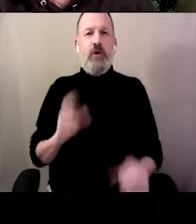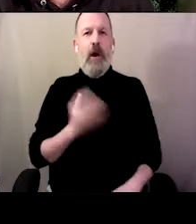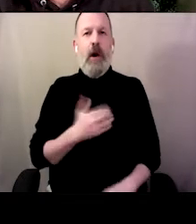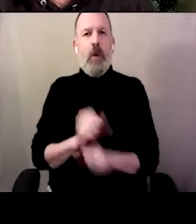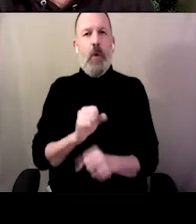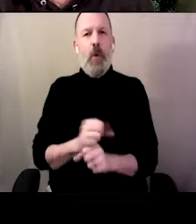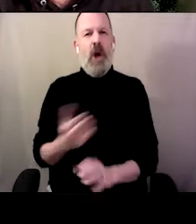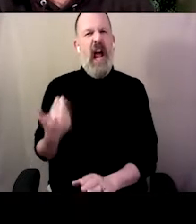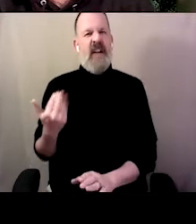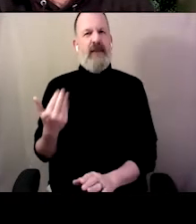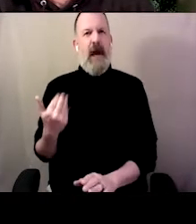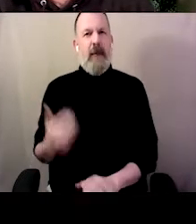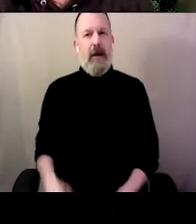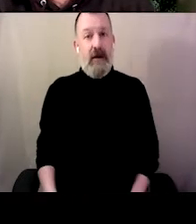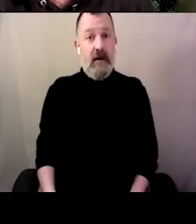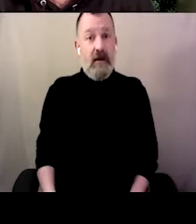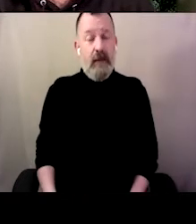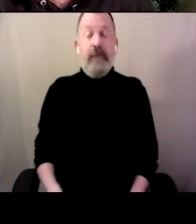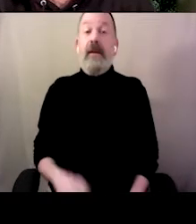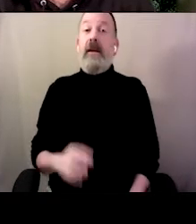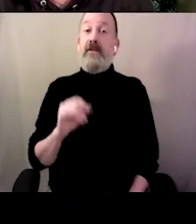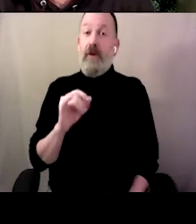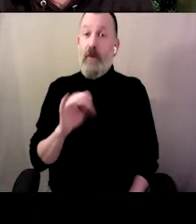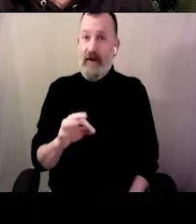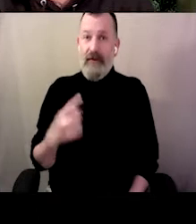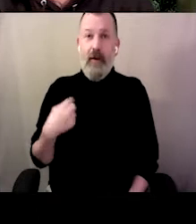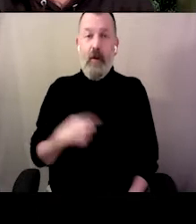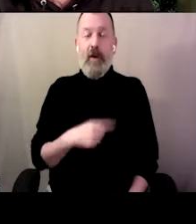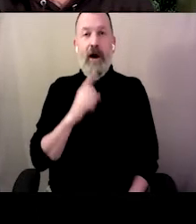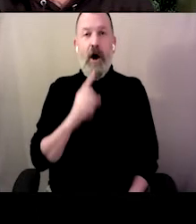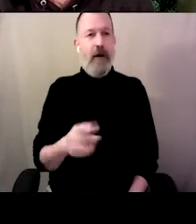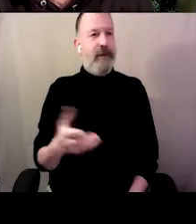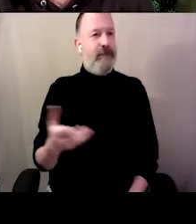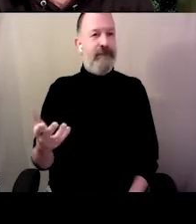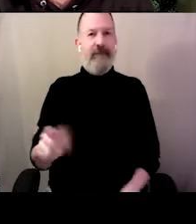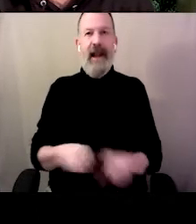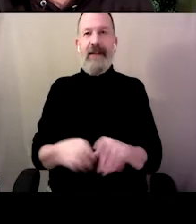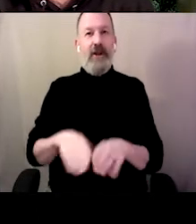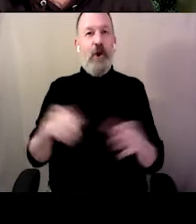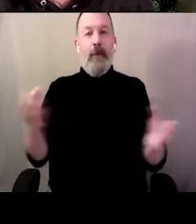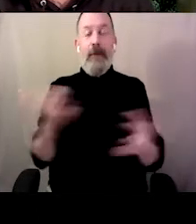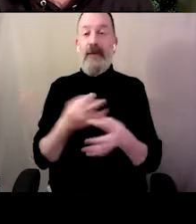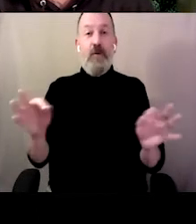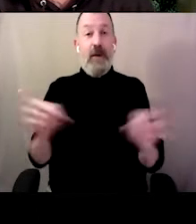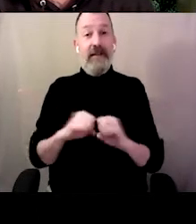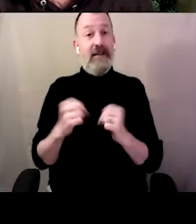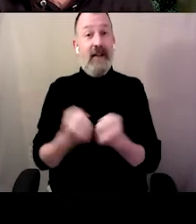that if we are you know as a as an open free society. We are particularly susceptible to